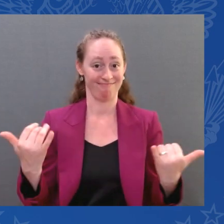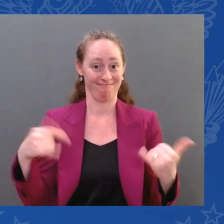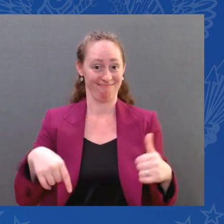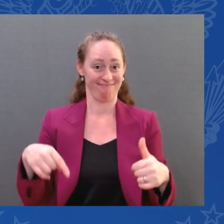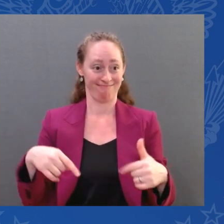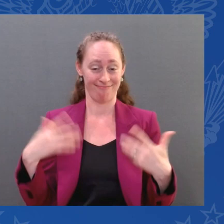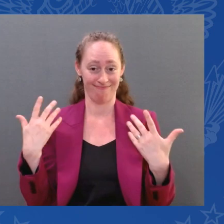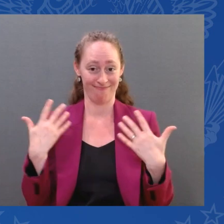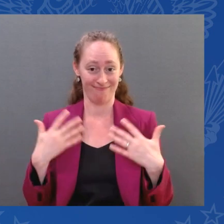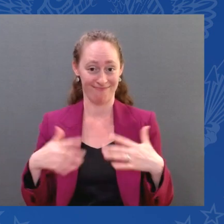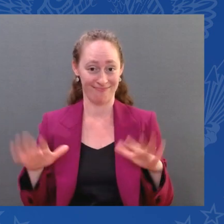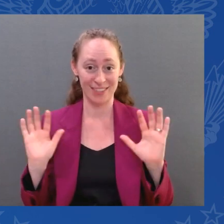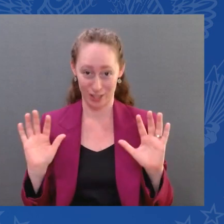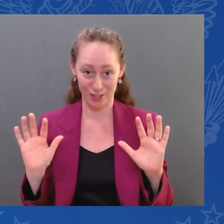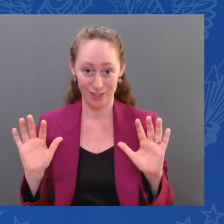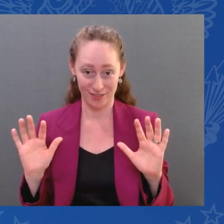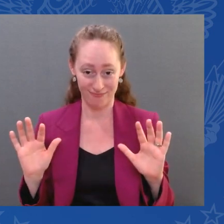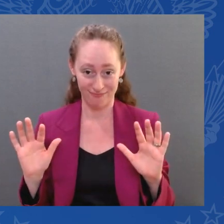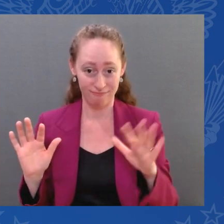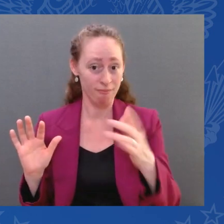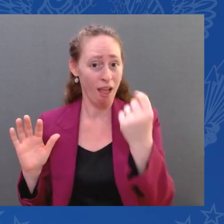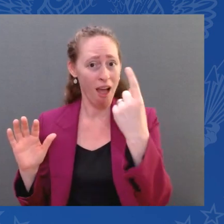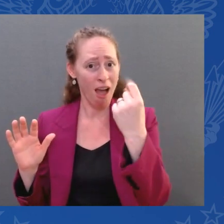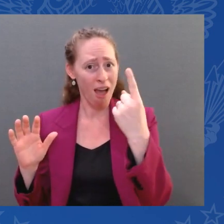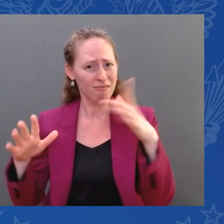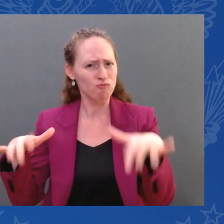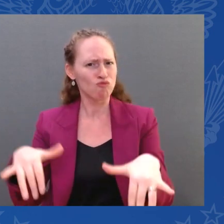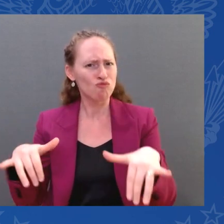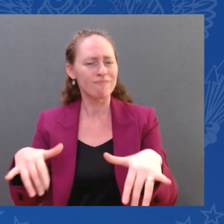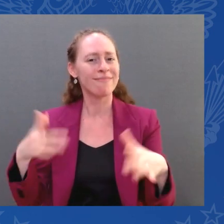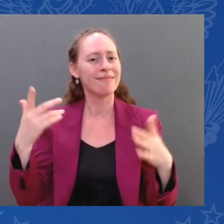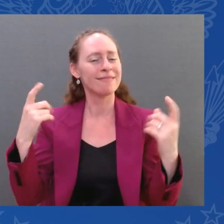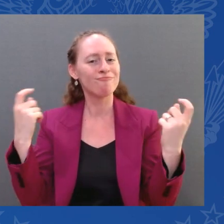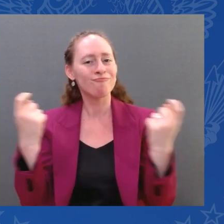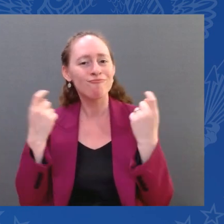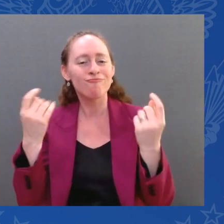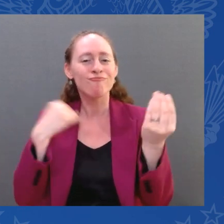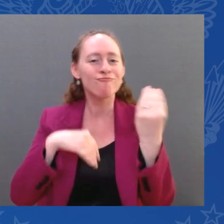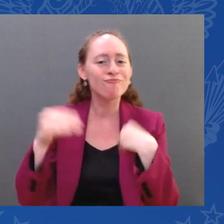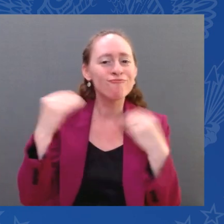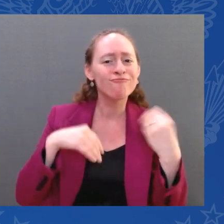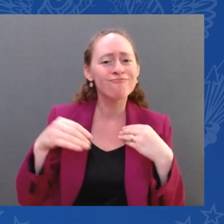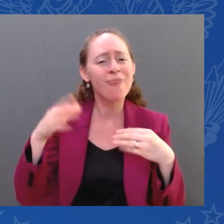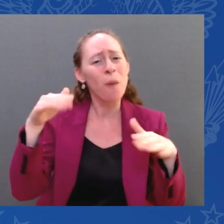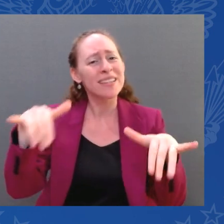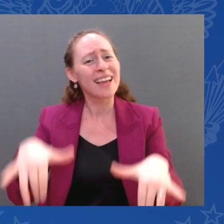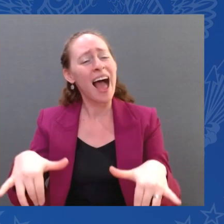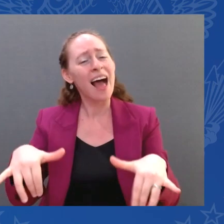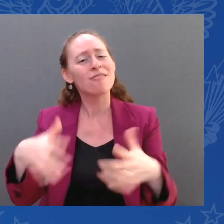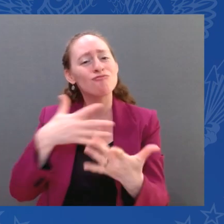Again. Thank you. Thank you. Thank you all.